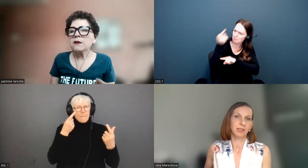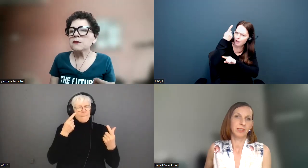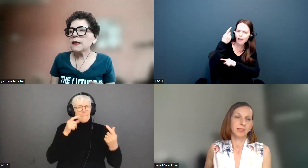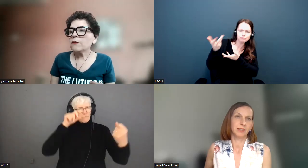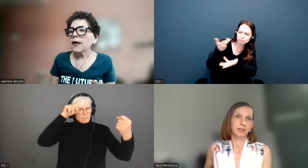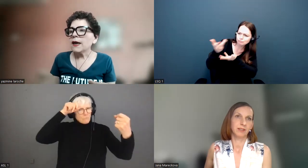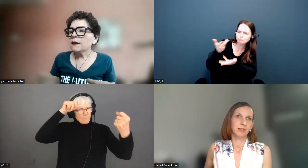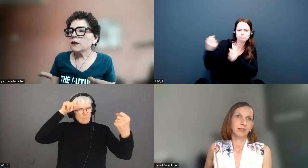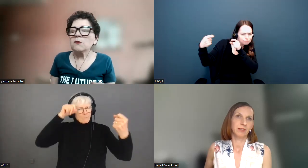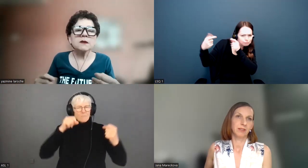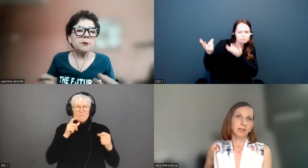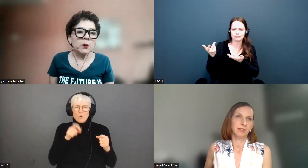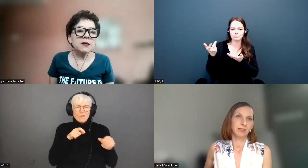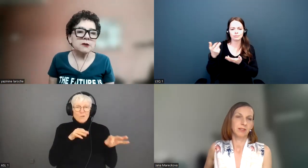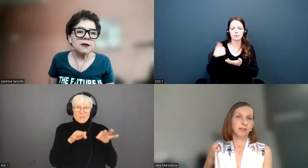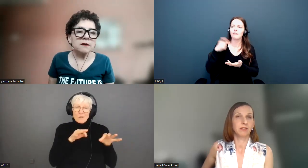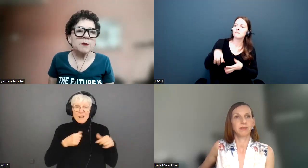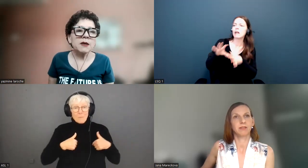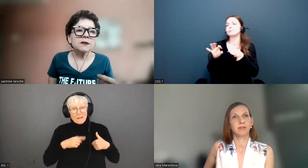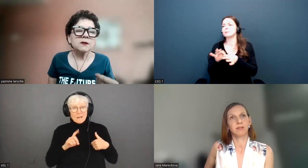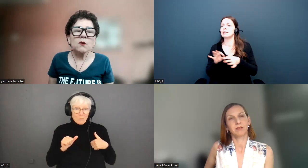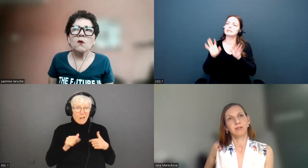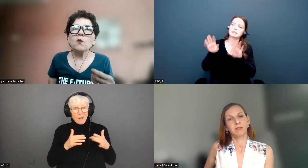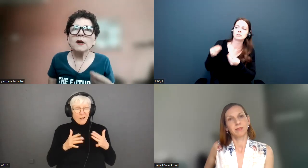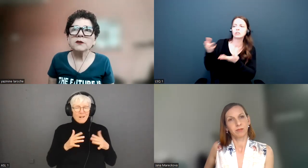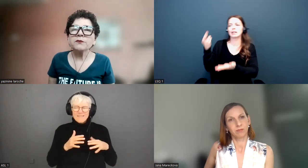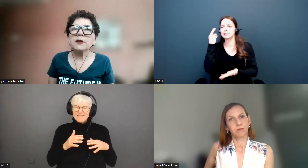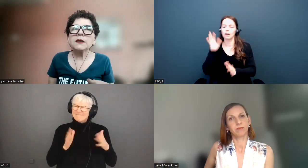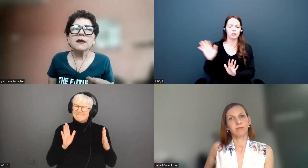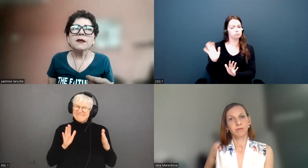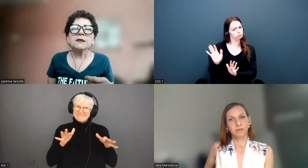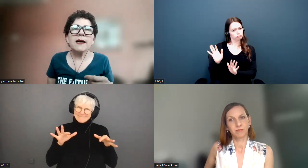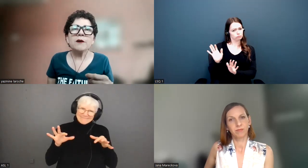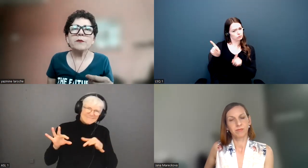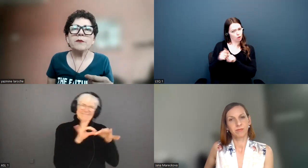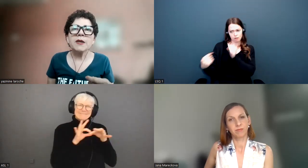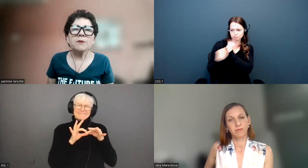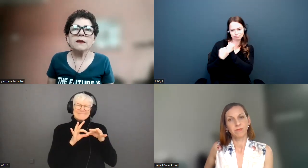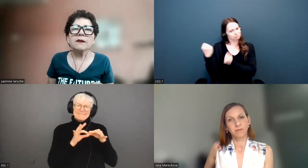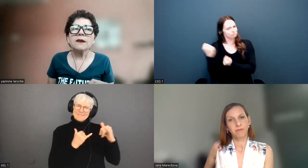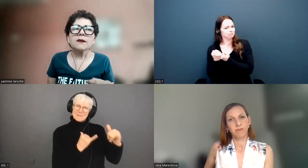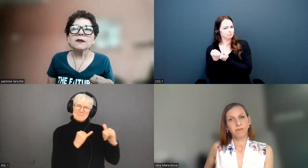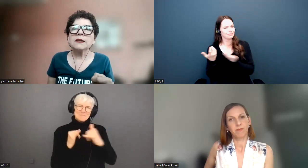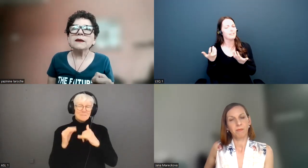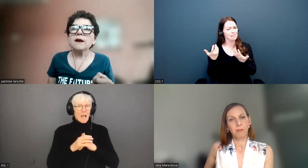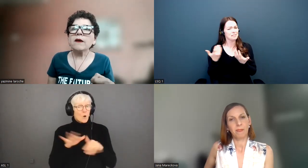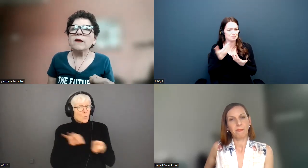yourself and you can support each other I mean it's so wonderful to have people that